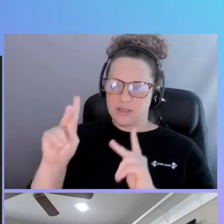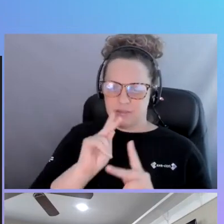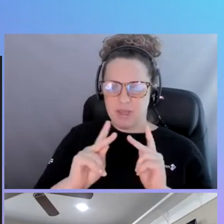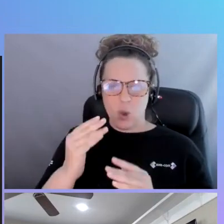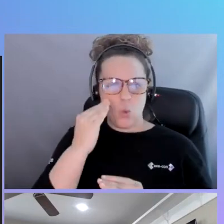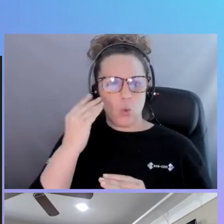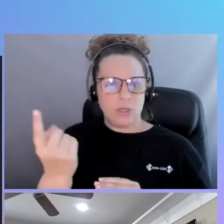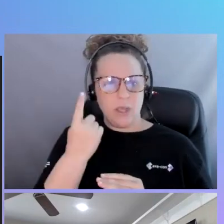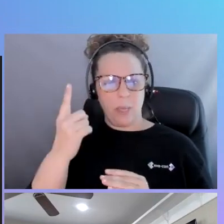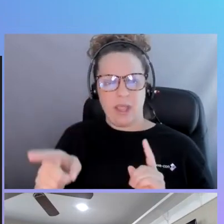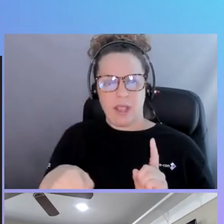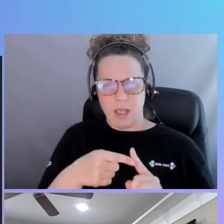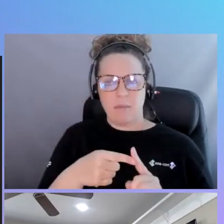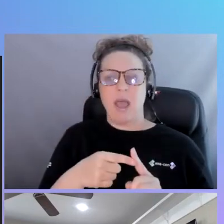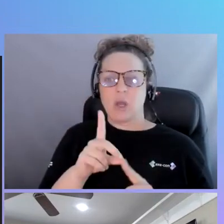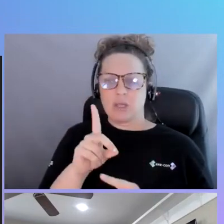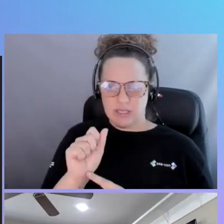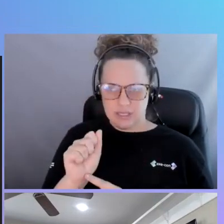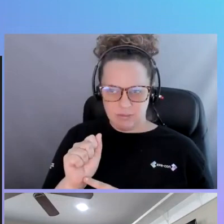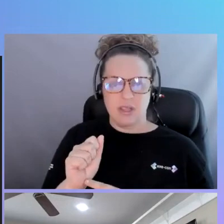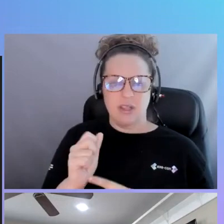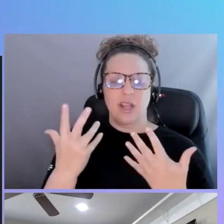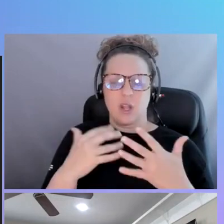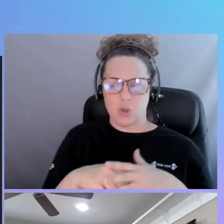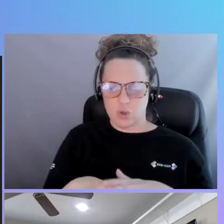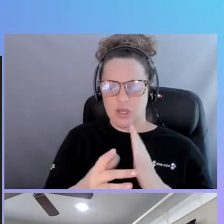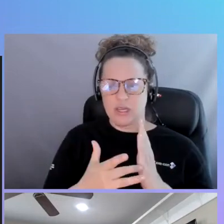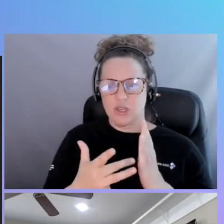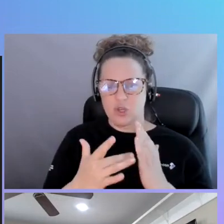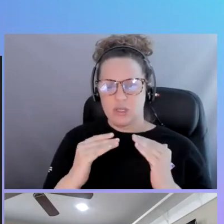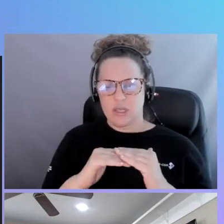about disability inclusion and digital accessibility. It didn't